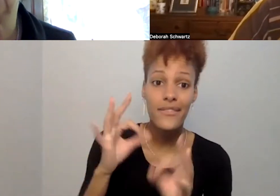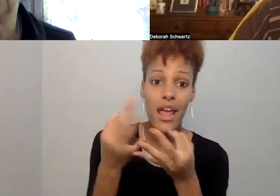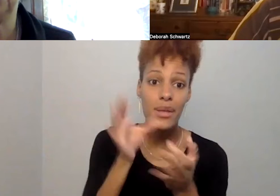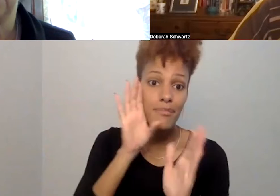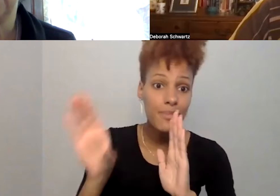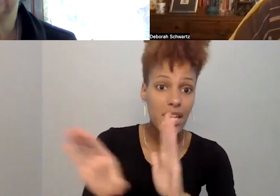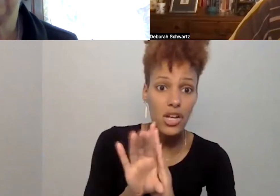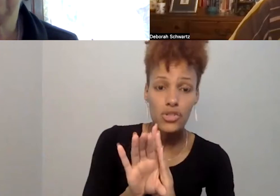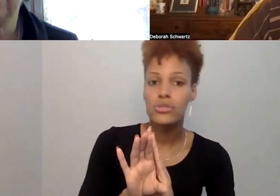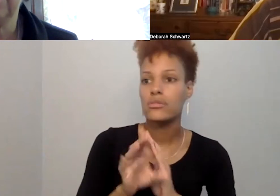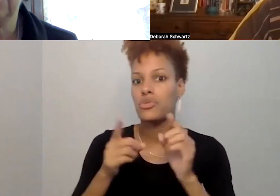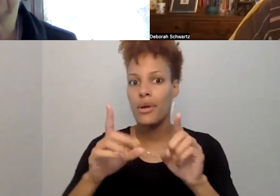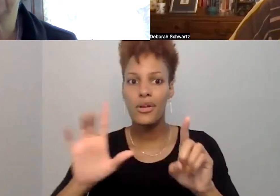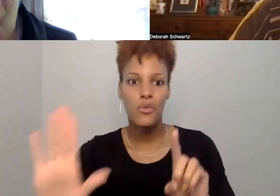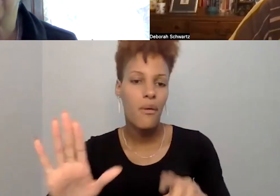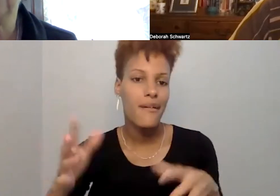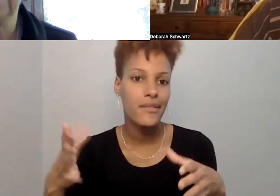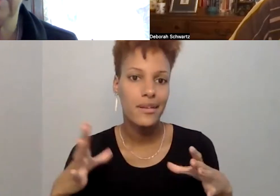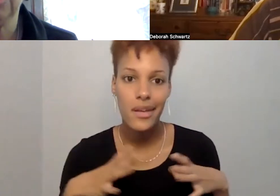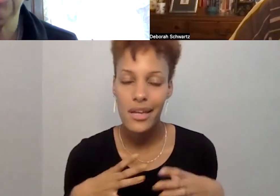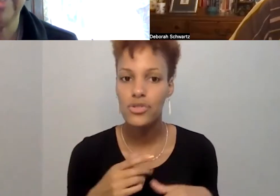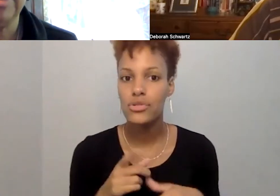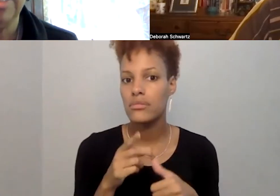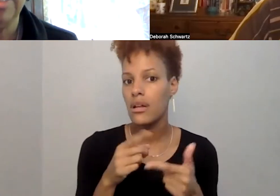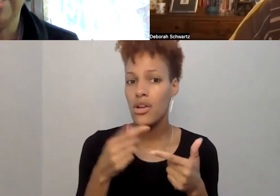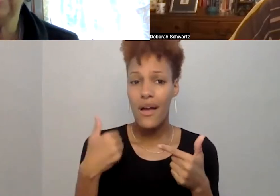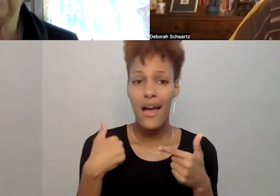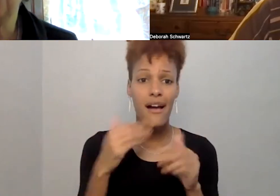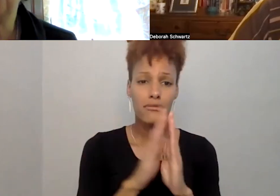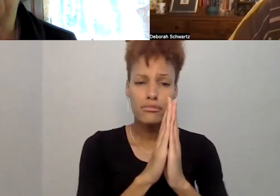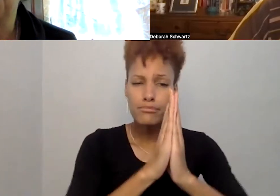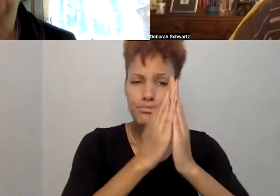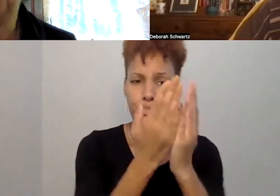of your vacation, did you take- you know, is there an album that I could look at. And, lo and behold,